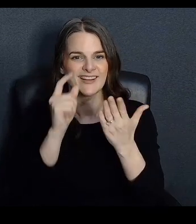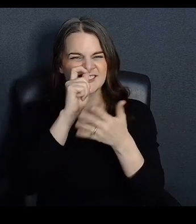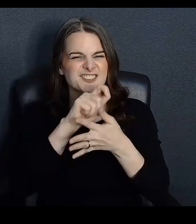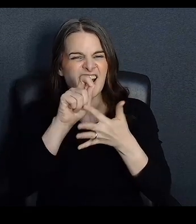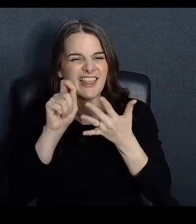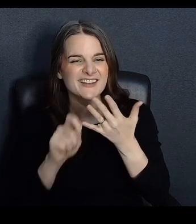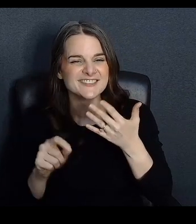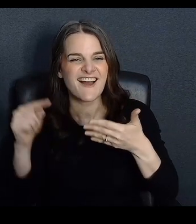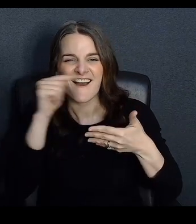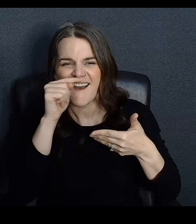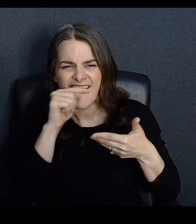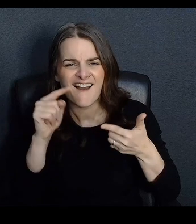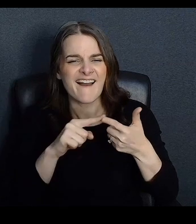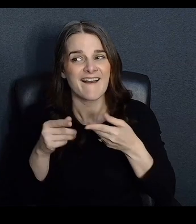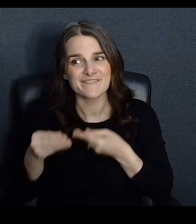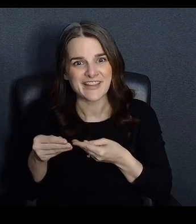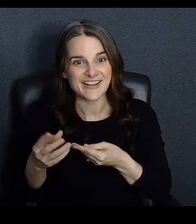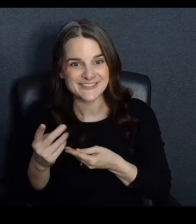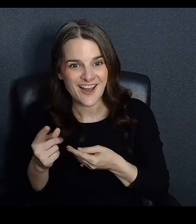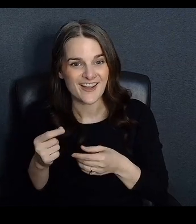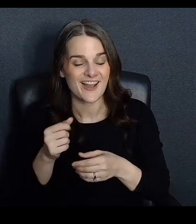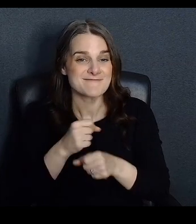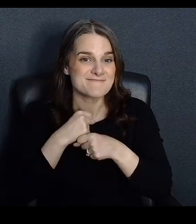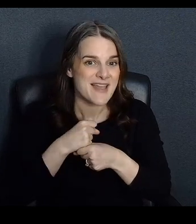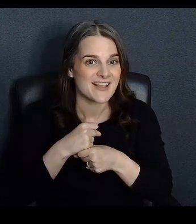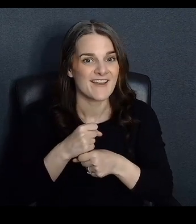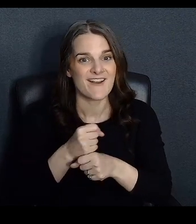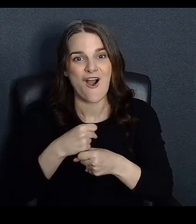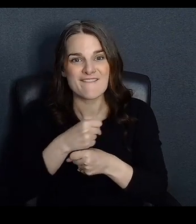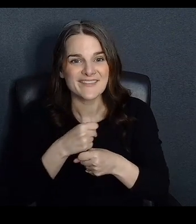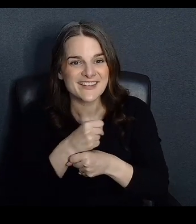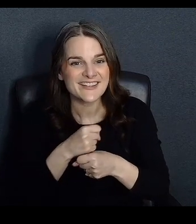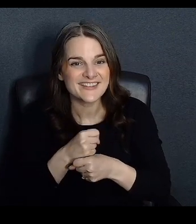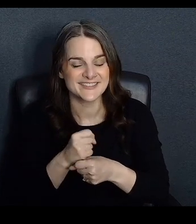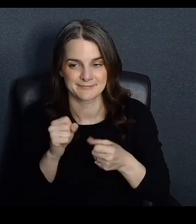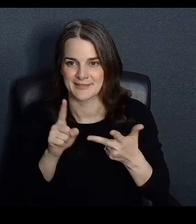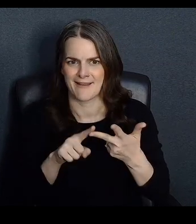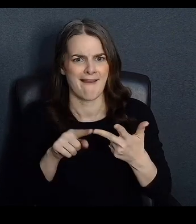brush teeth, feed the dog, make coffee, which all fall into the same block of time.